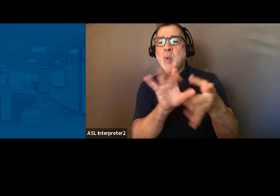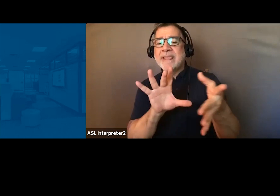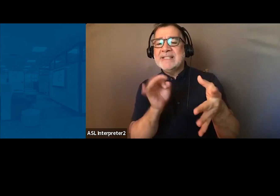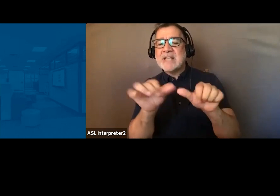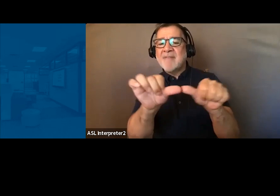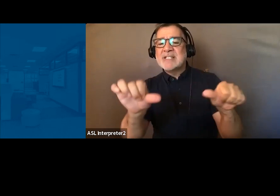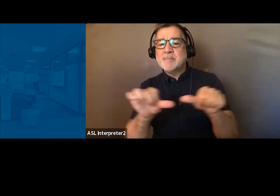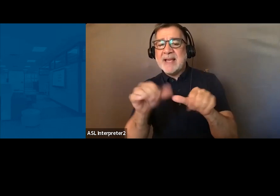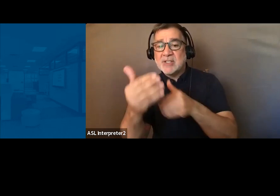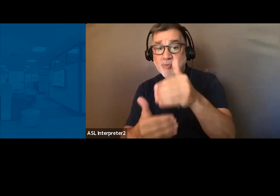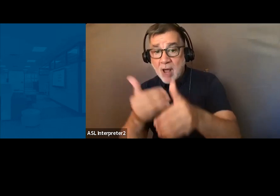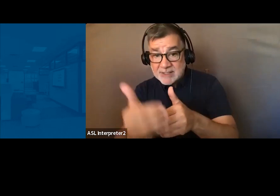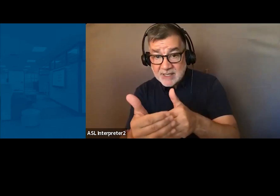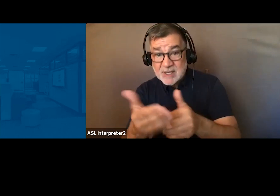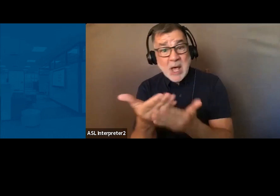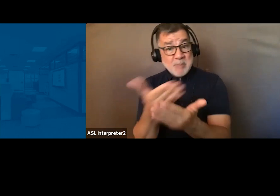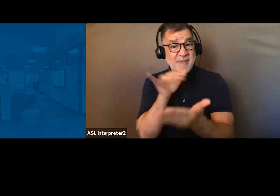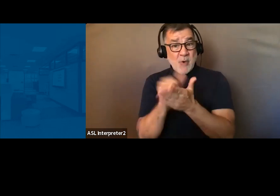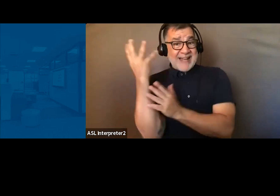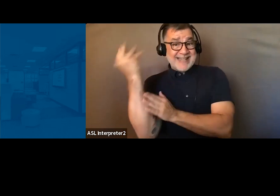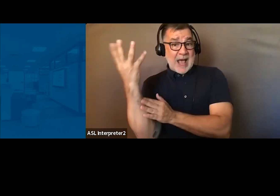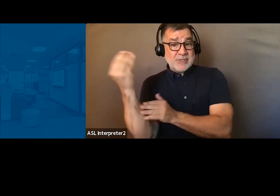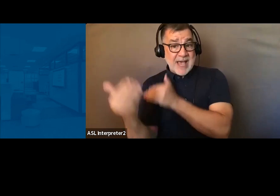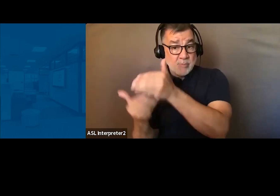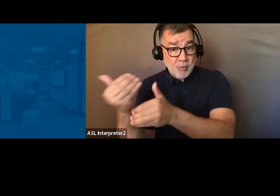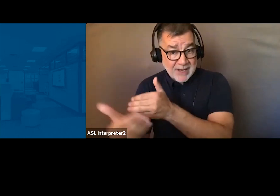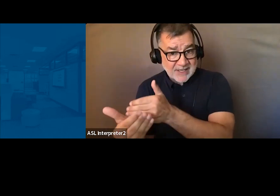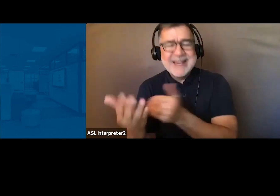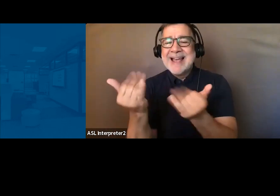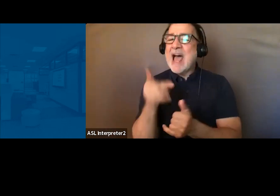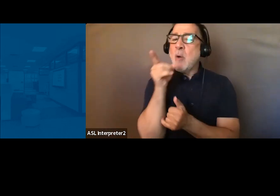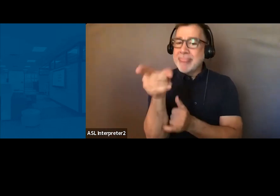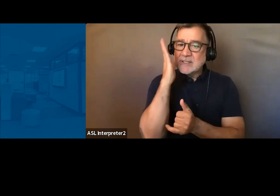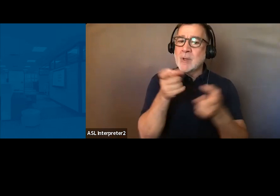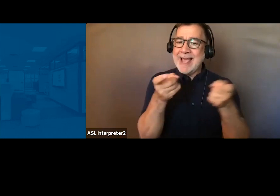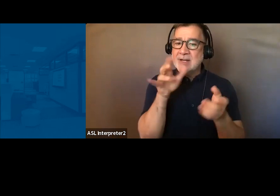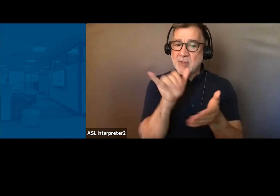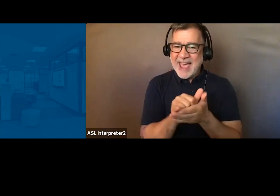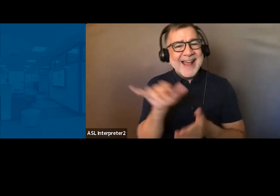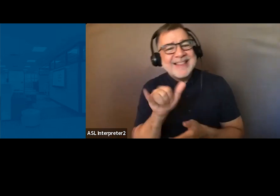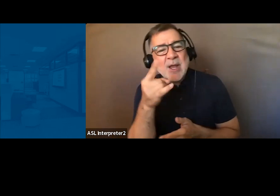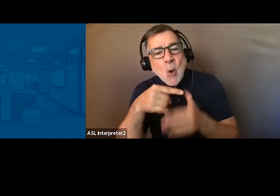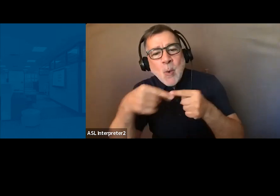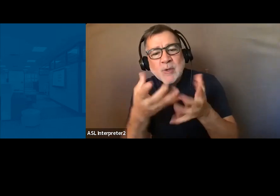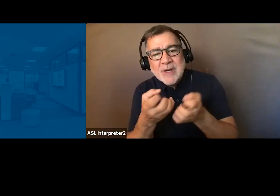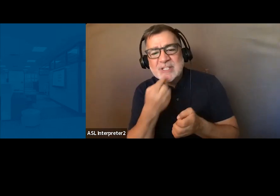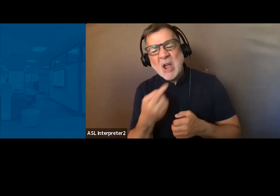where you would submit a release-of-space notice to GSA saying I want to give back this block of space or this whole assignment of space.